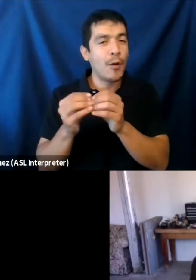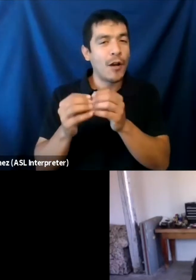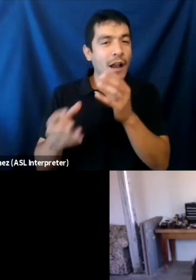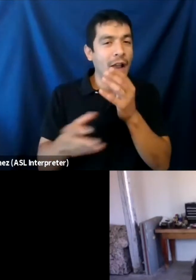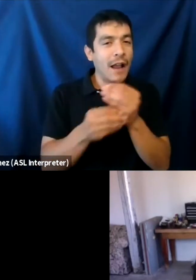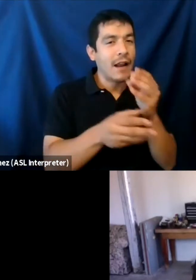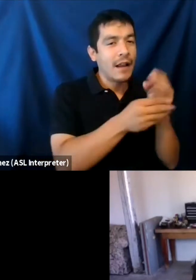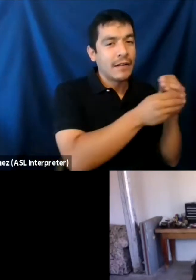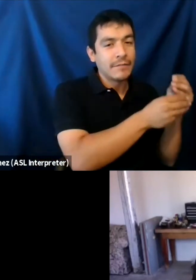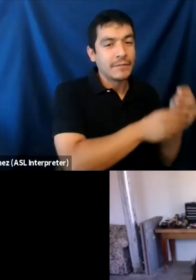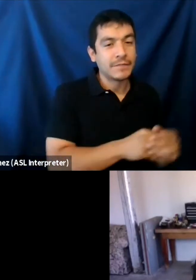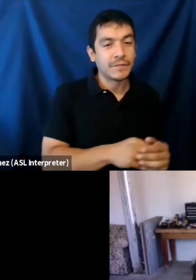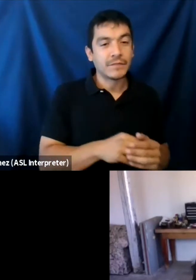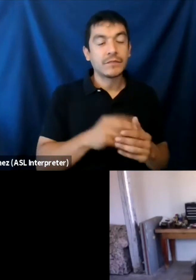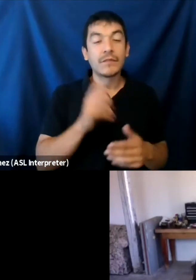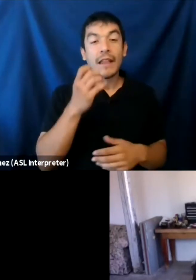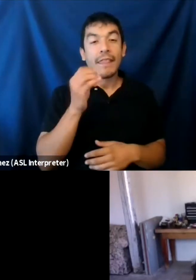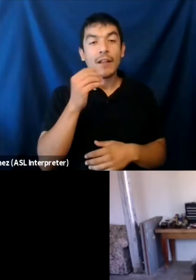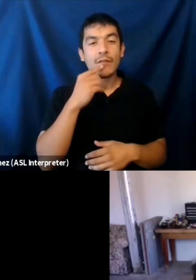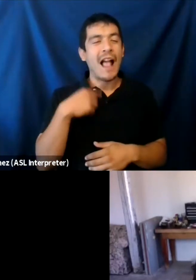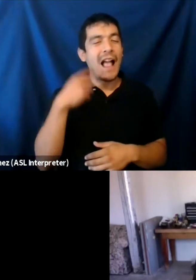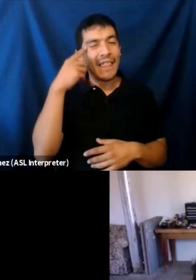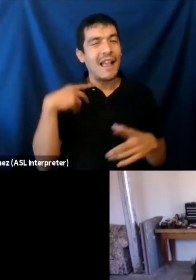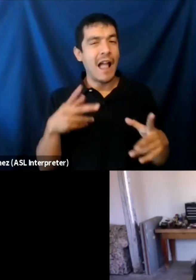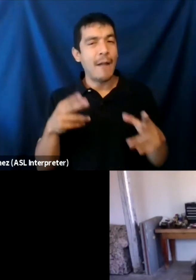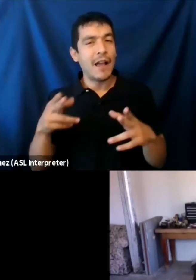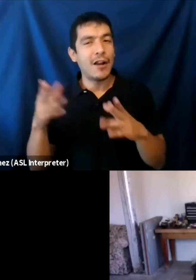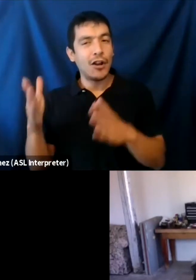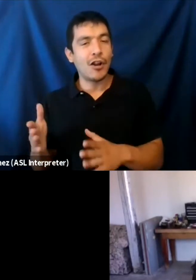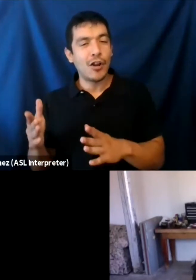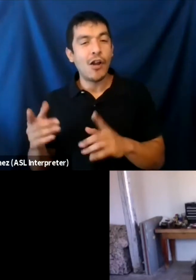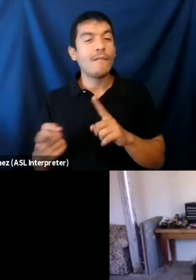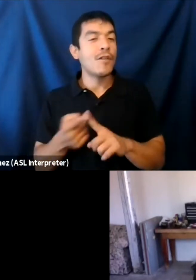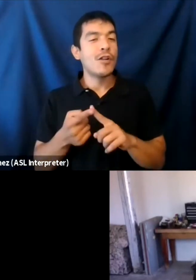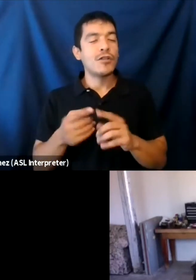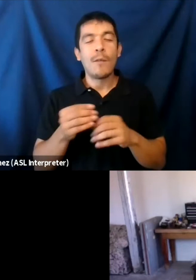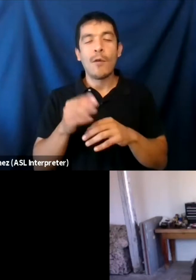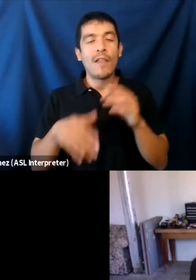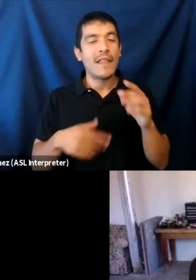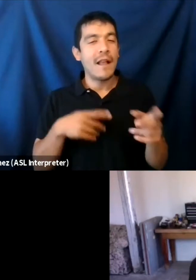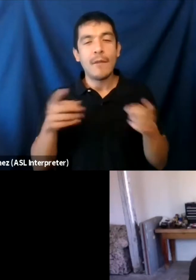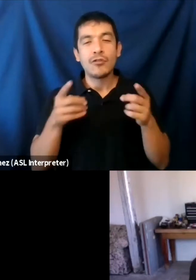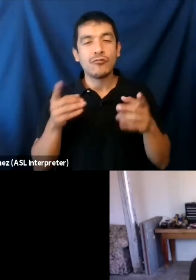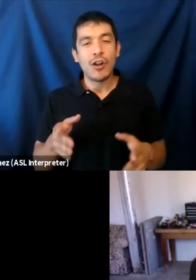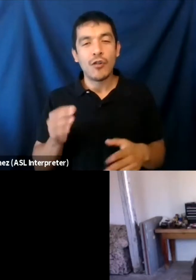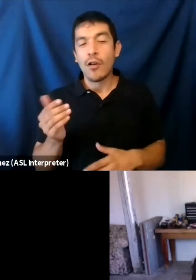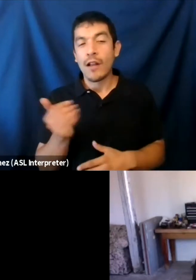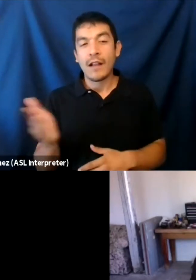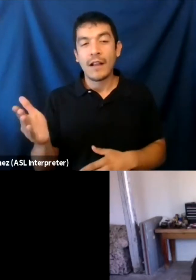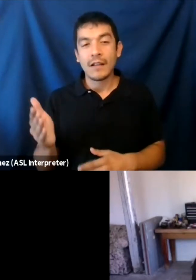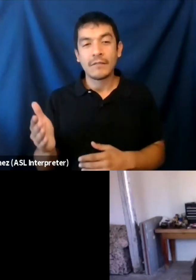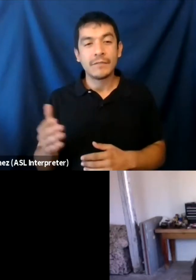Yeah, I think I'm an editor first and foremost, like more than I'm a director or anything. And obviously that informs the way I direct,